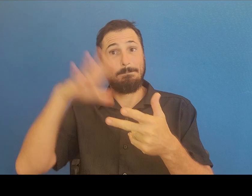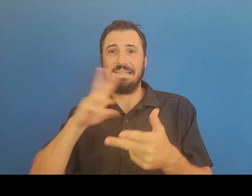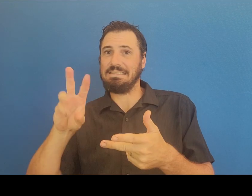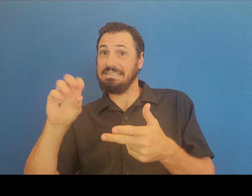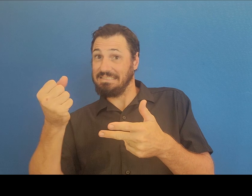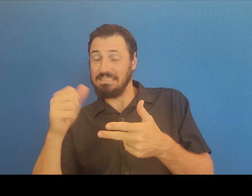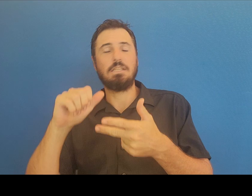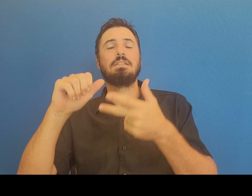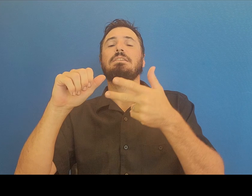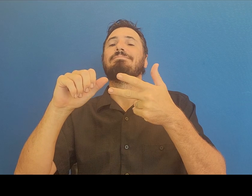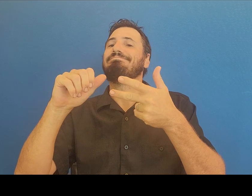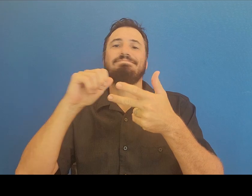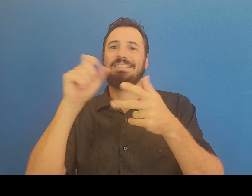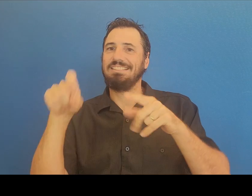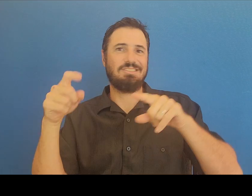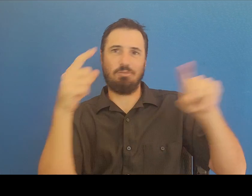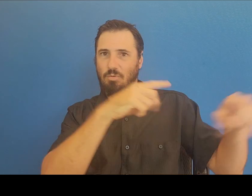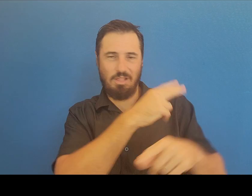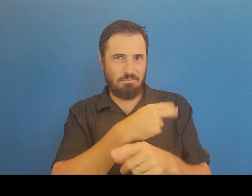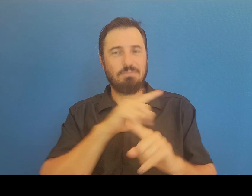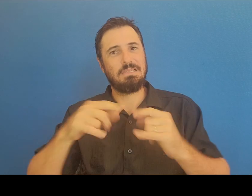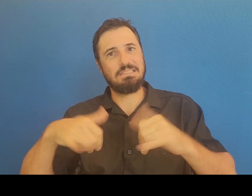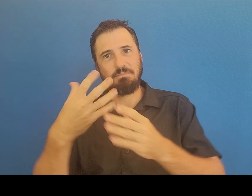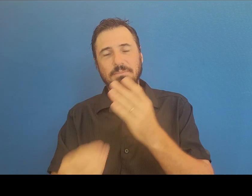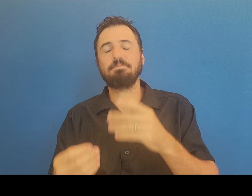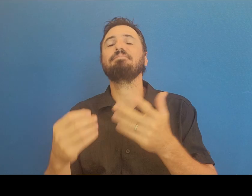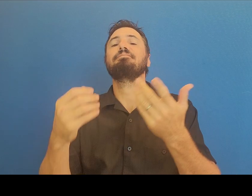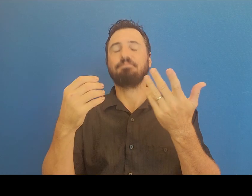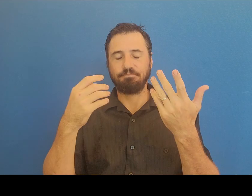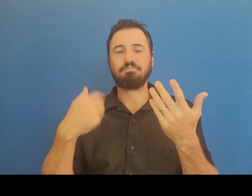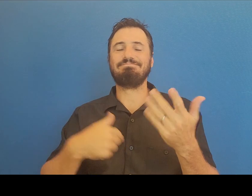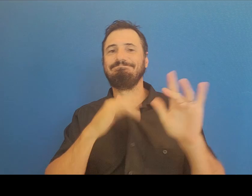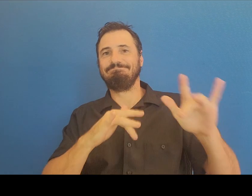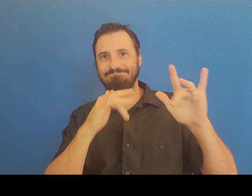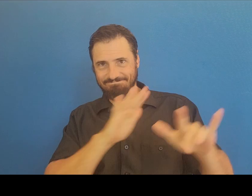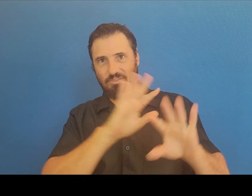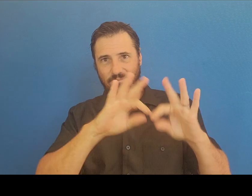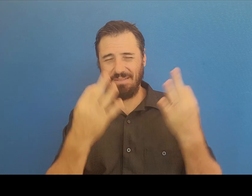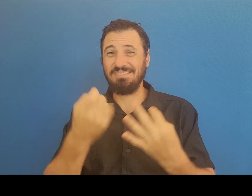A male resident in his 60s who was not hospitalized. Our condolences are with their families.